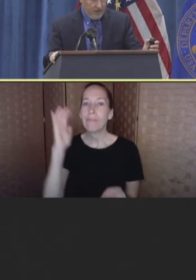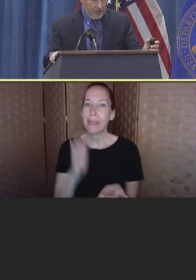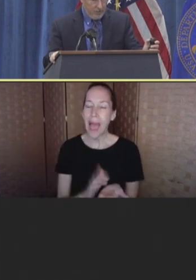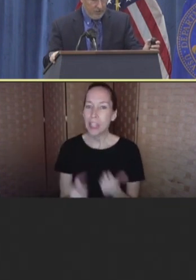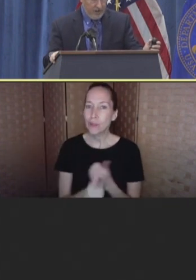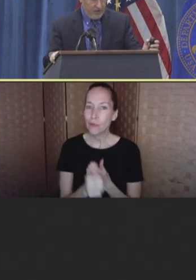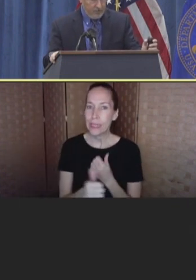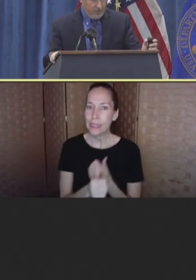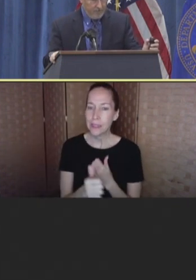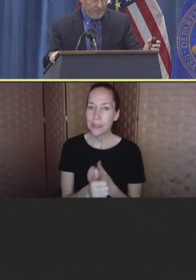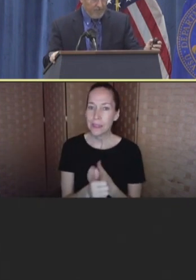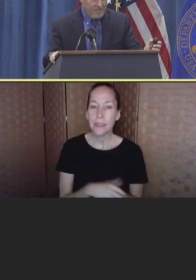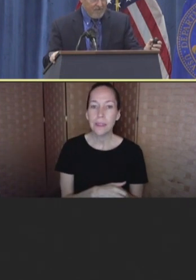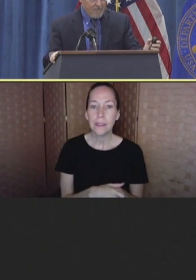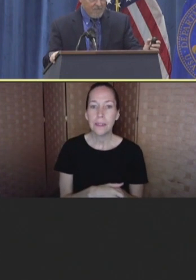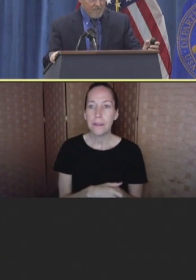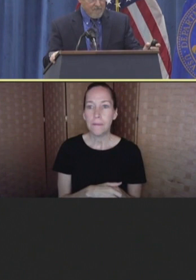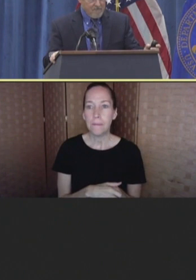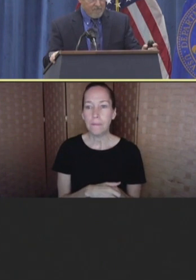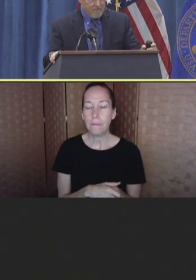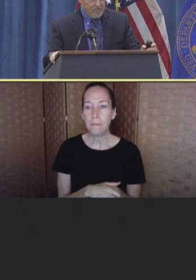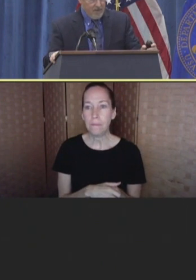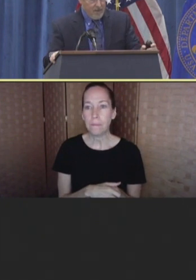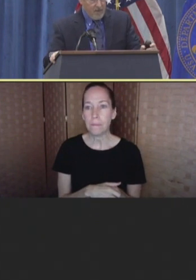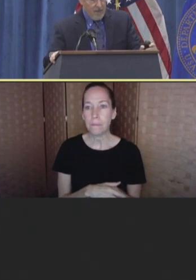again, with age.